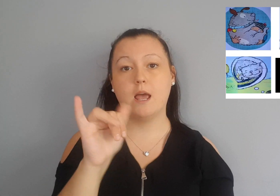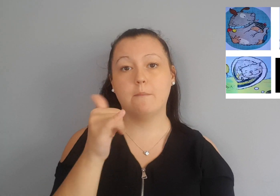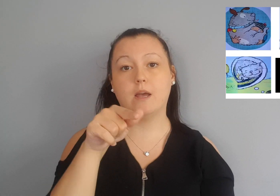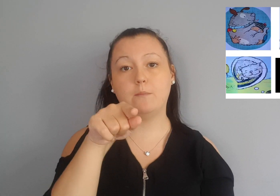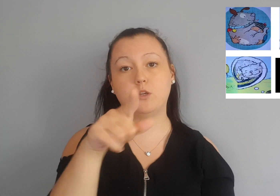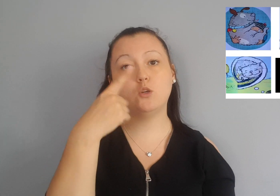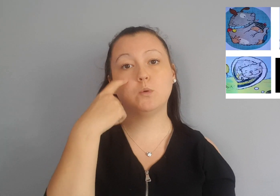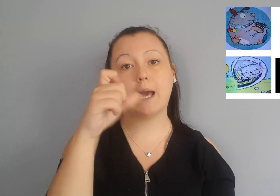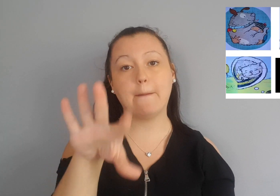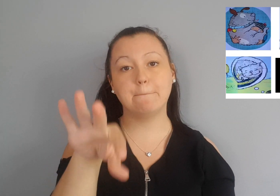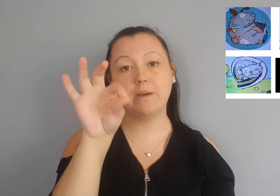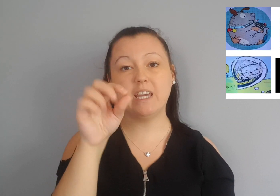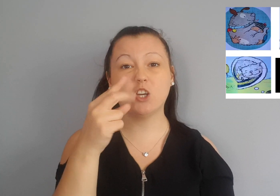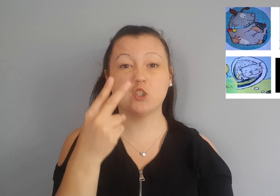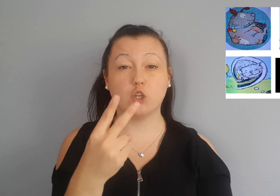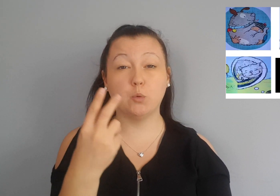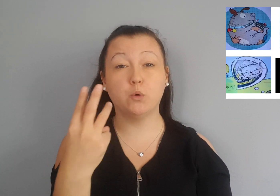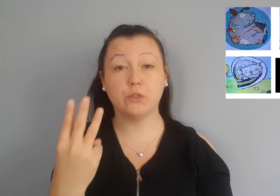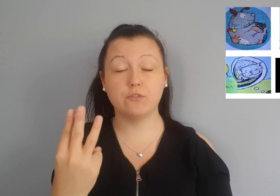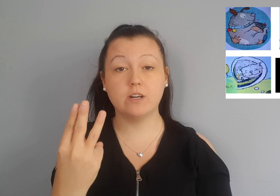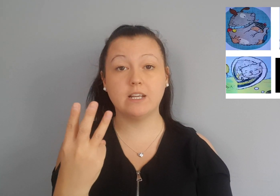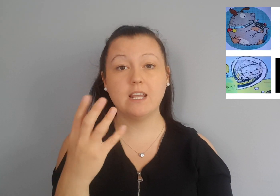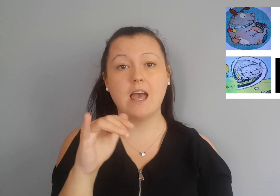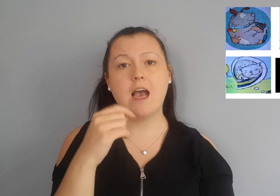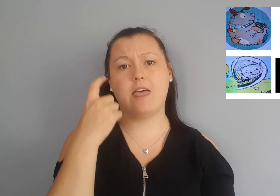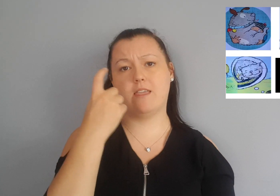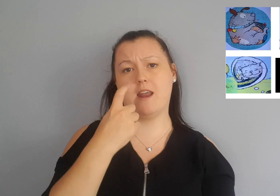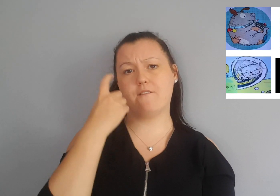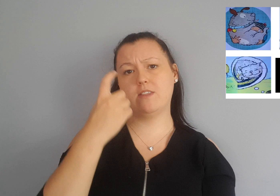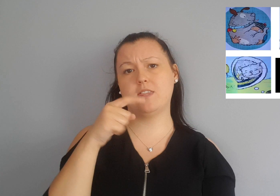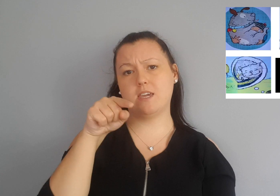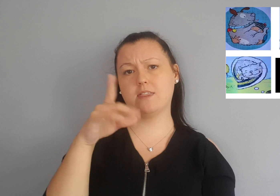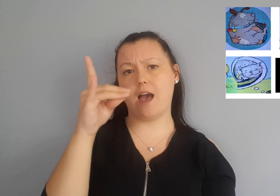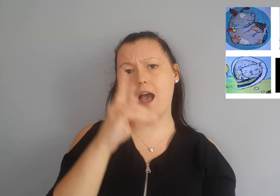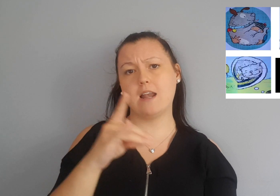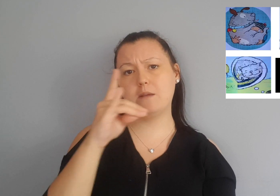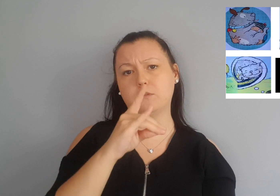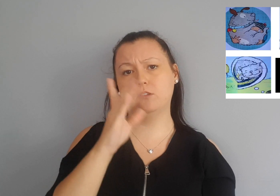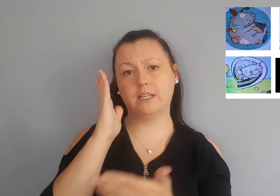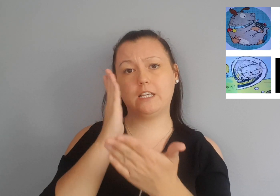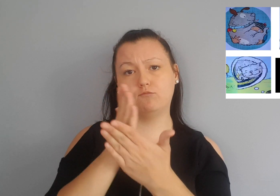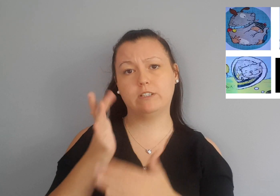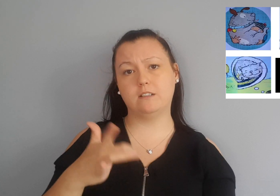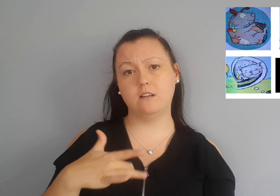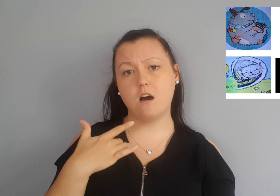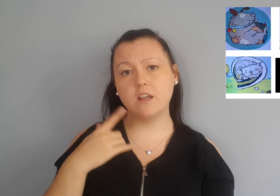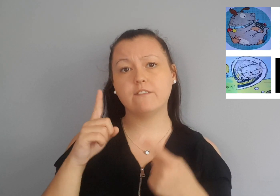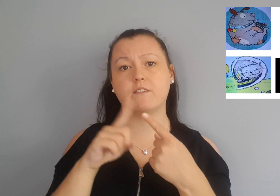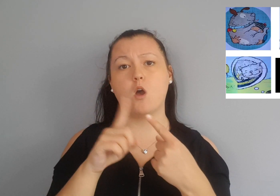Maybe you can pick two or three and then have a think. That animal in real life...